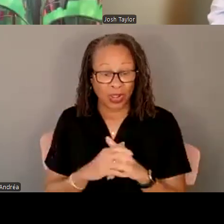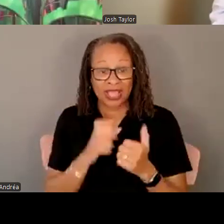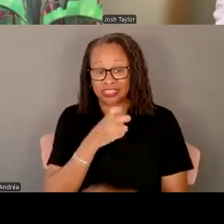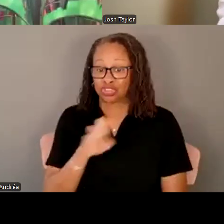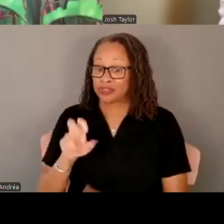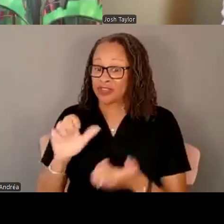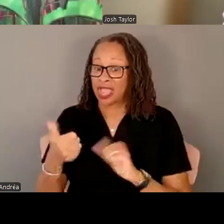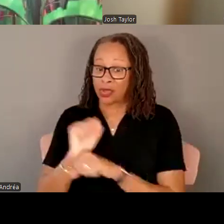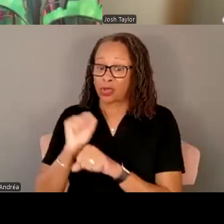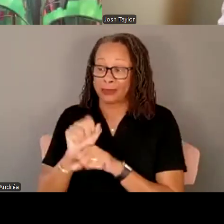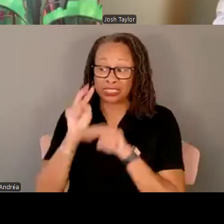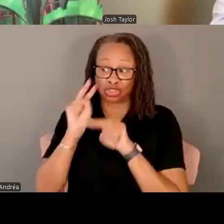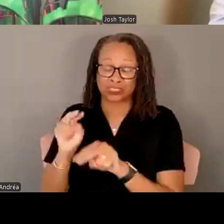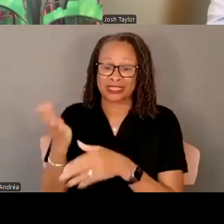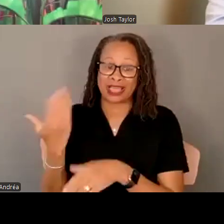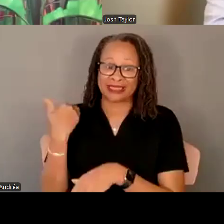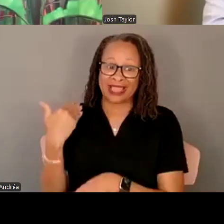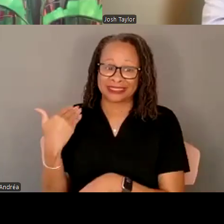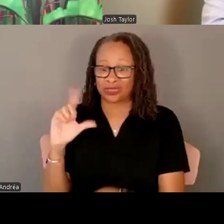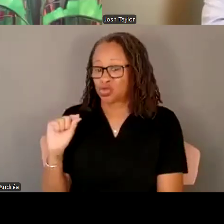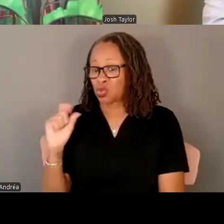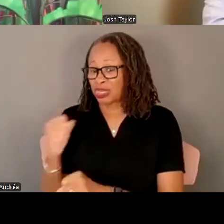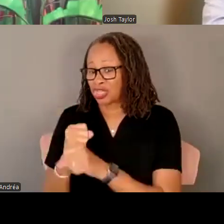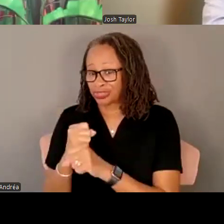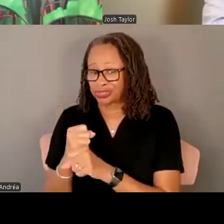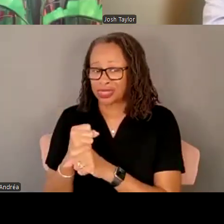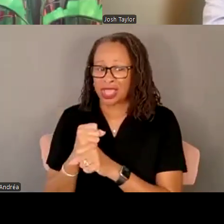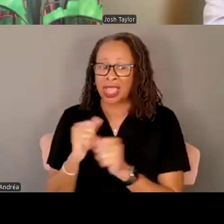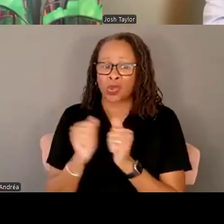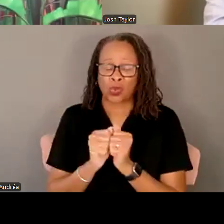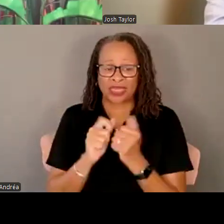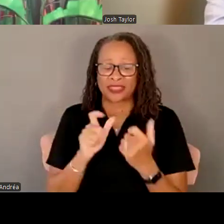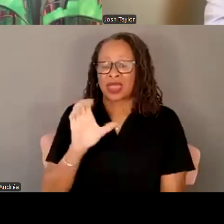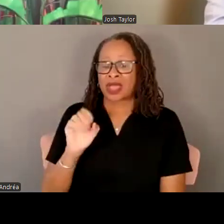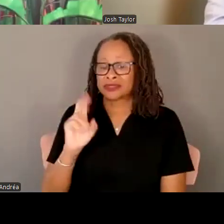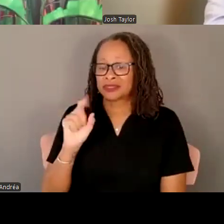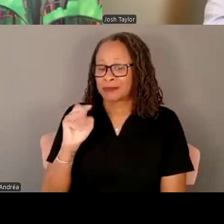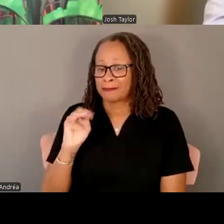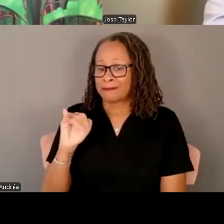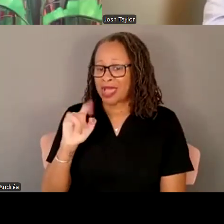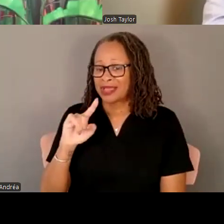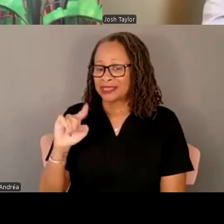is looked at in the last, I don't know, maybe 20 years, you guys, with customized employment and looking at particular tasks.